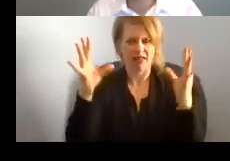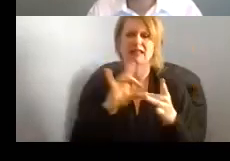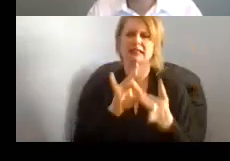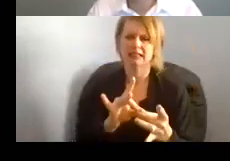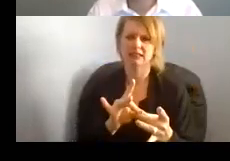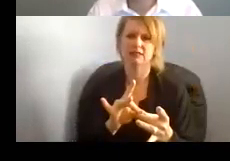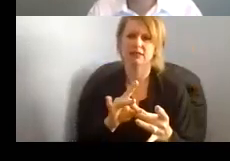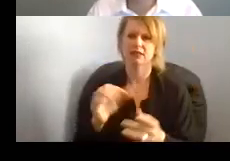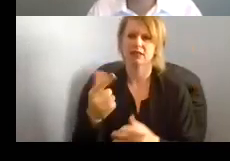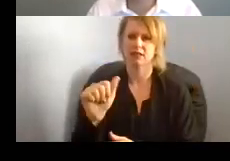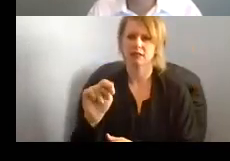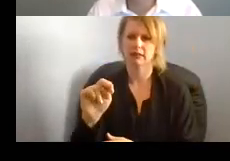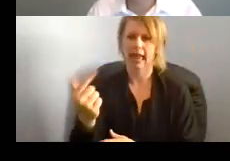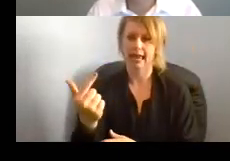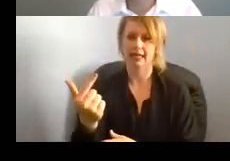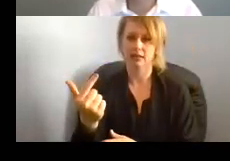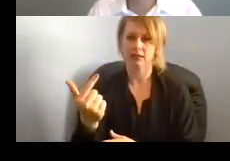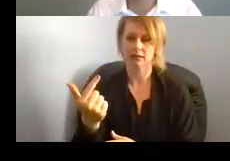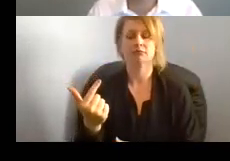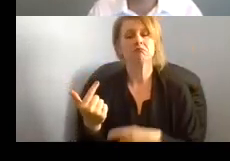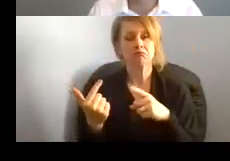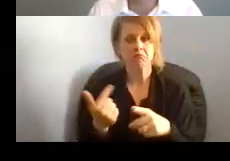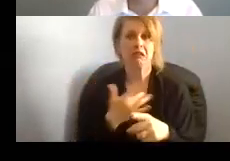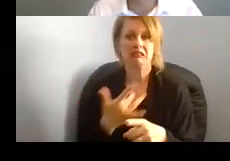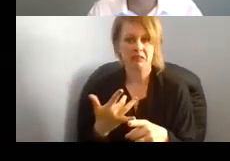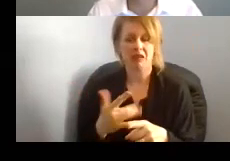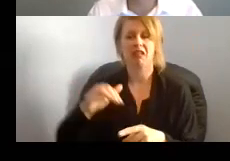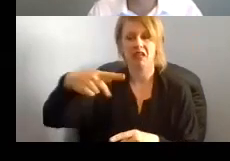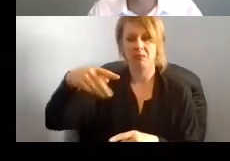And a lot of those are communities of color and low socioeconomic groups.